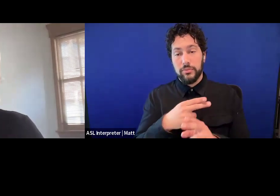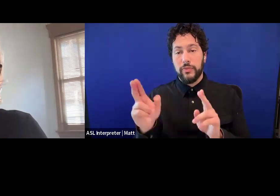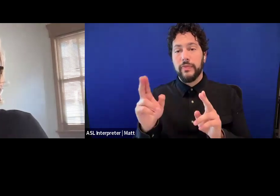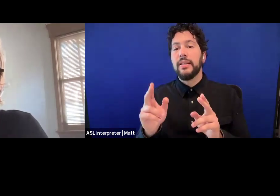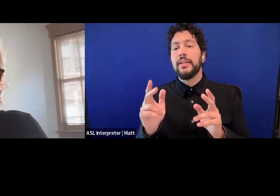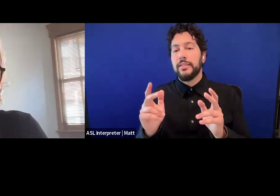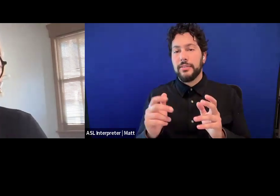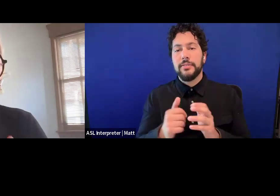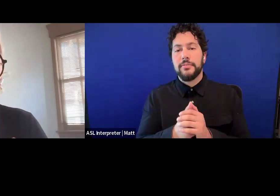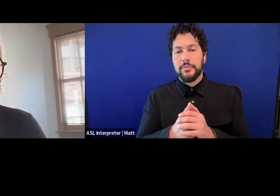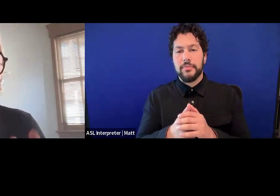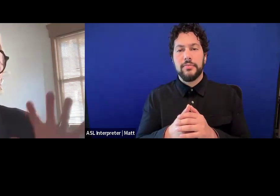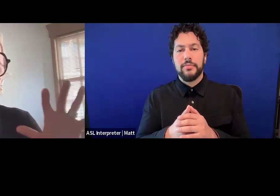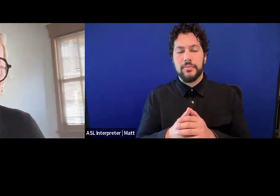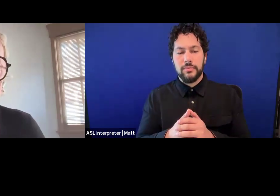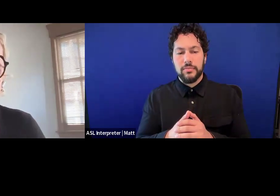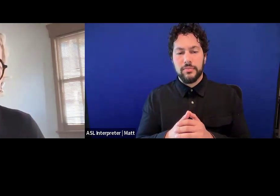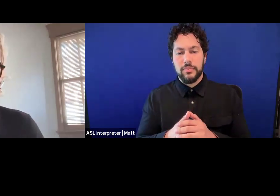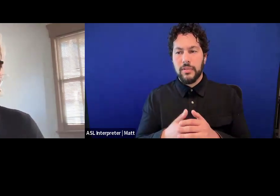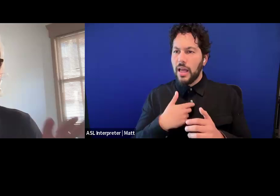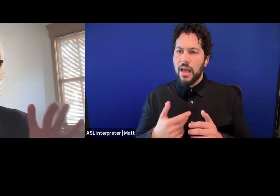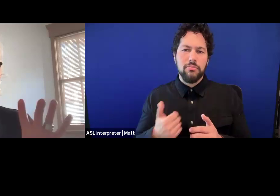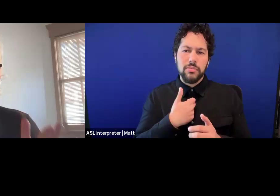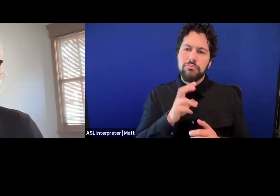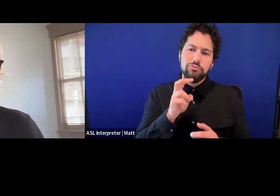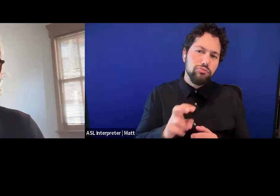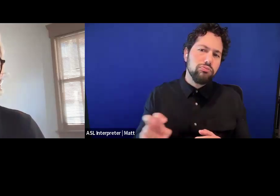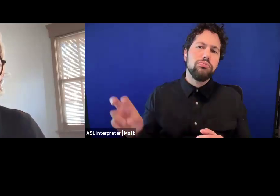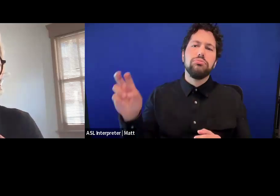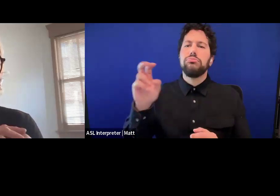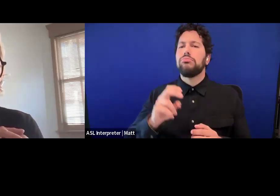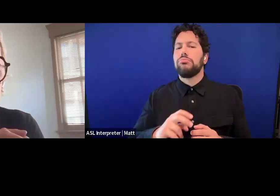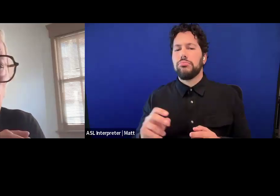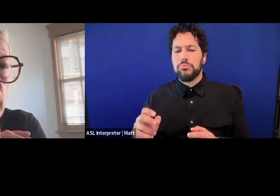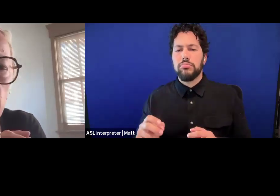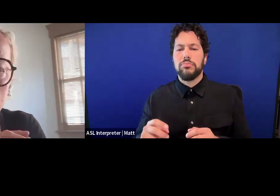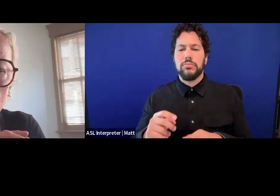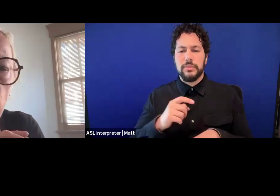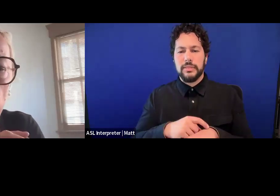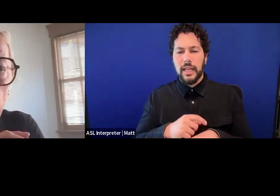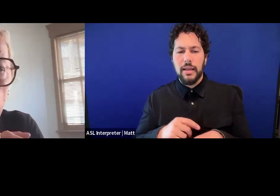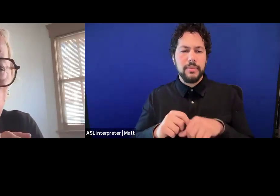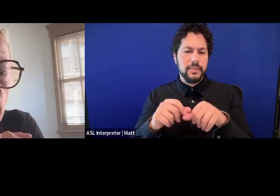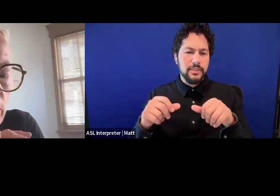Yeah, I've just been traveling as well, and seeing time and space limited at Hudson, and very many are